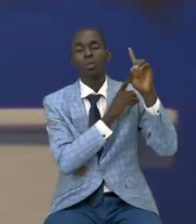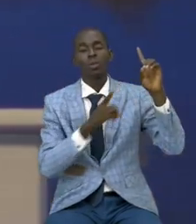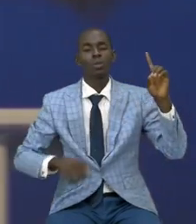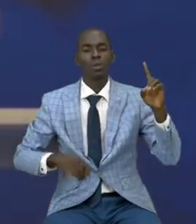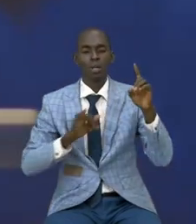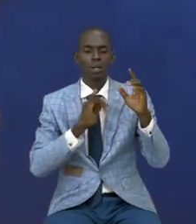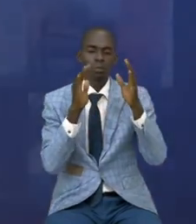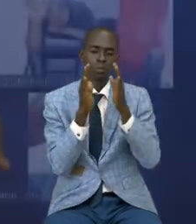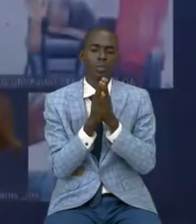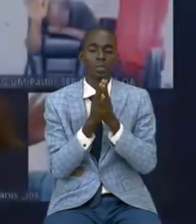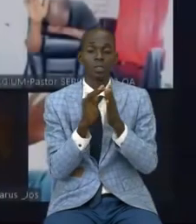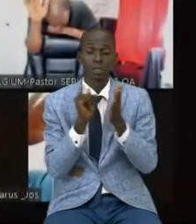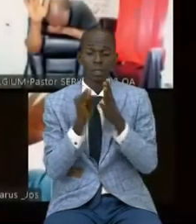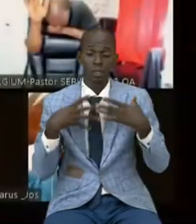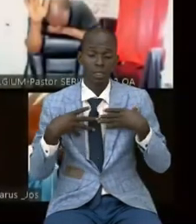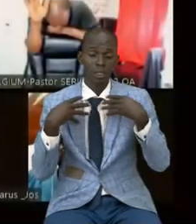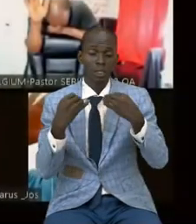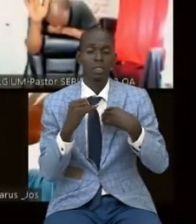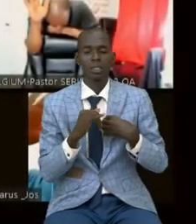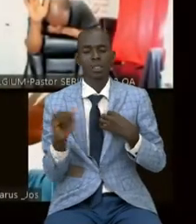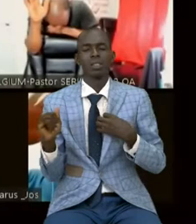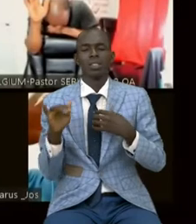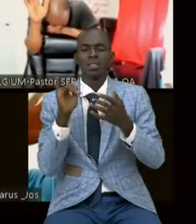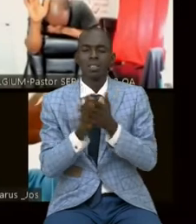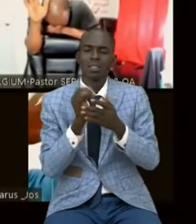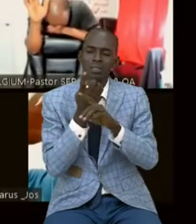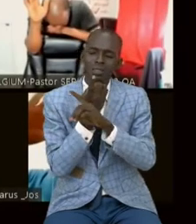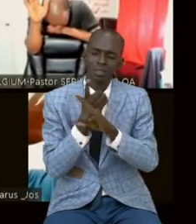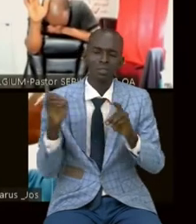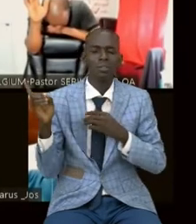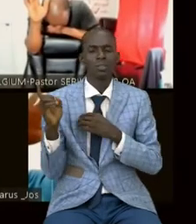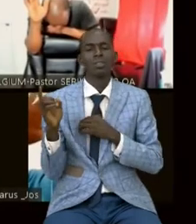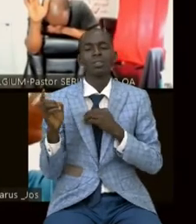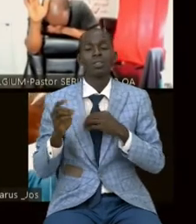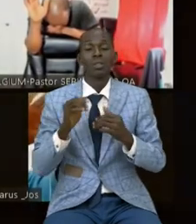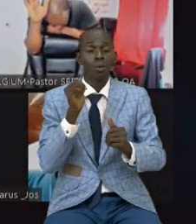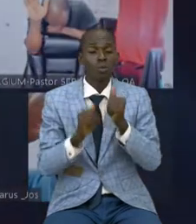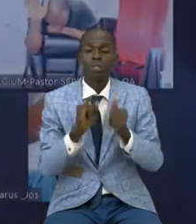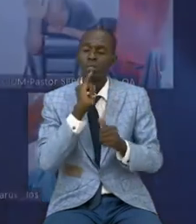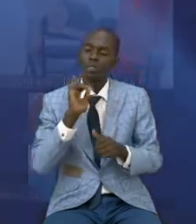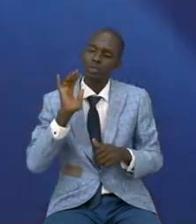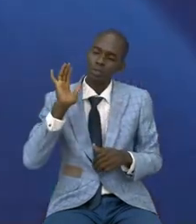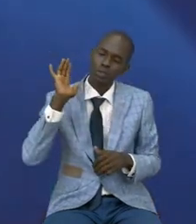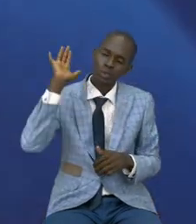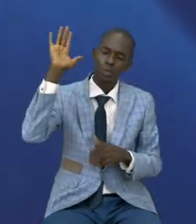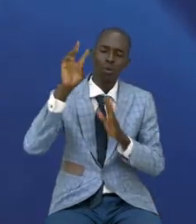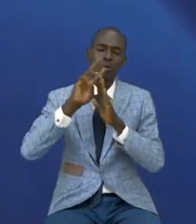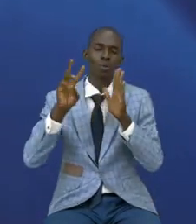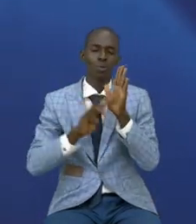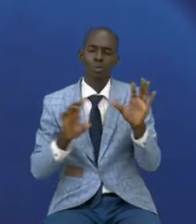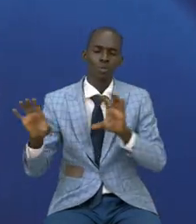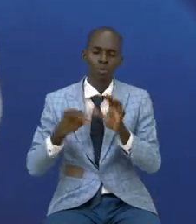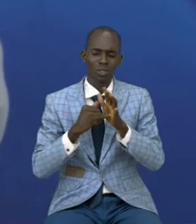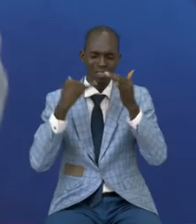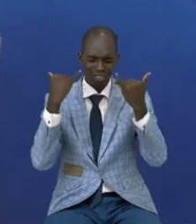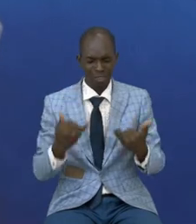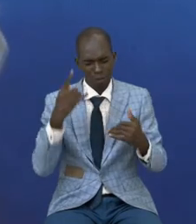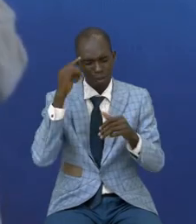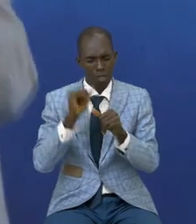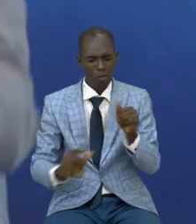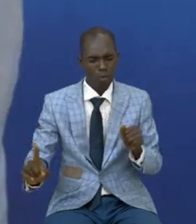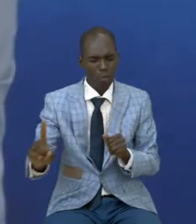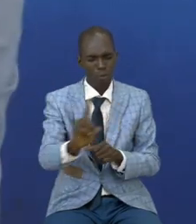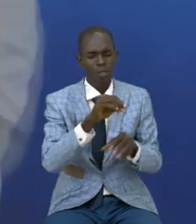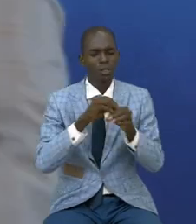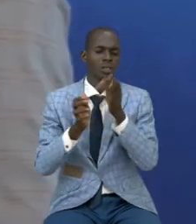that healing that deliverance which is your will do it now for everyone in jesus name